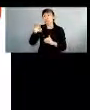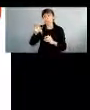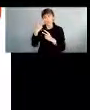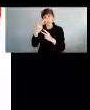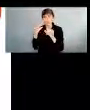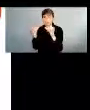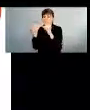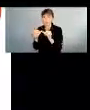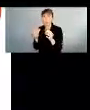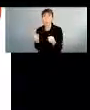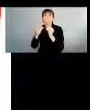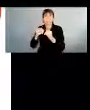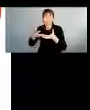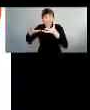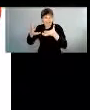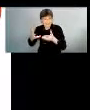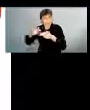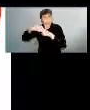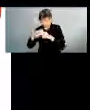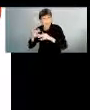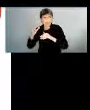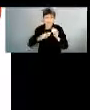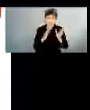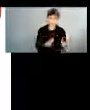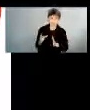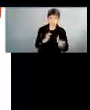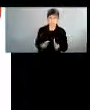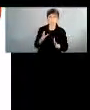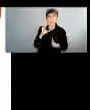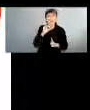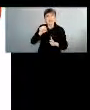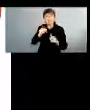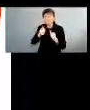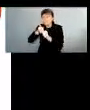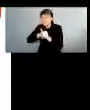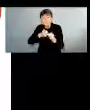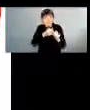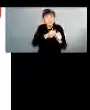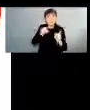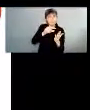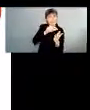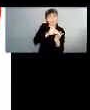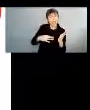statements themselves are also worded a little bit differently and the reason for this is